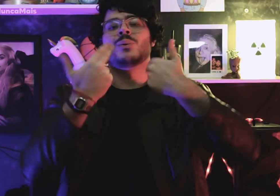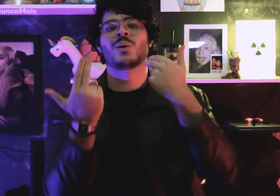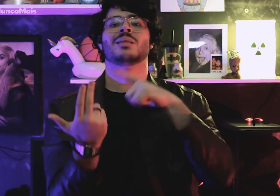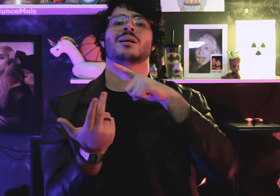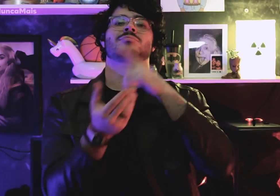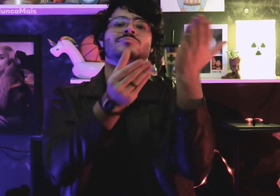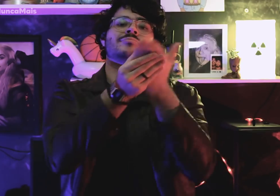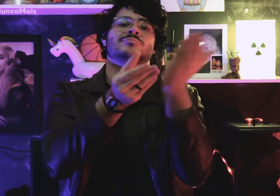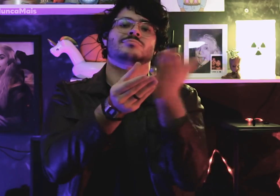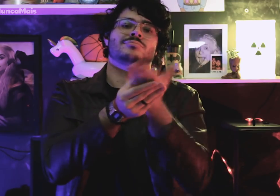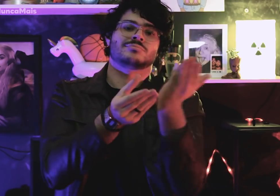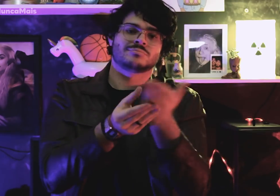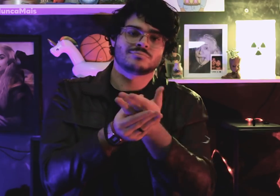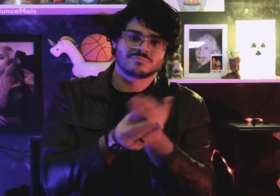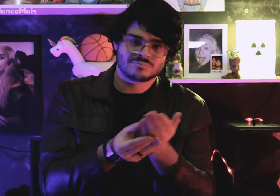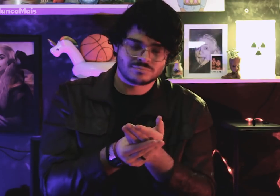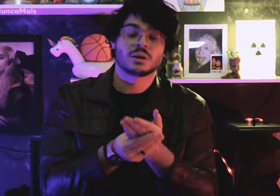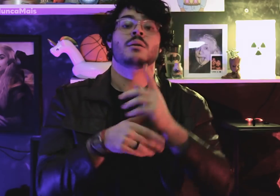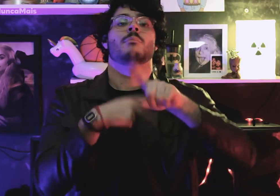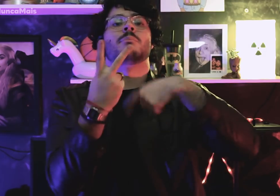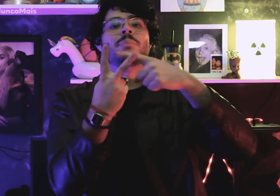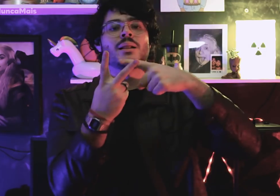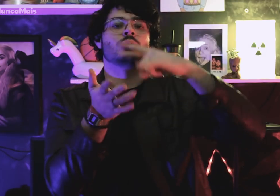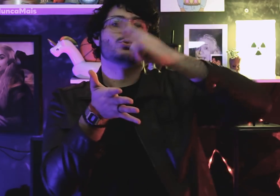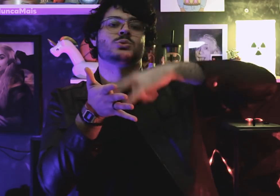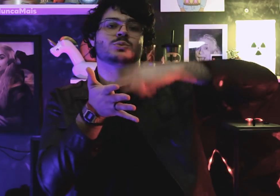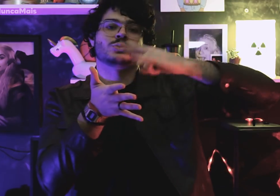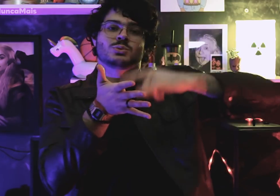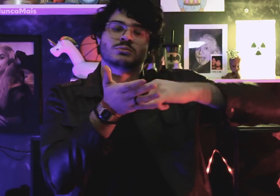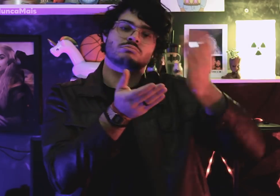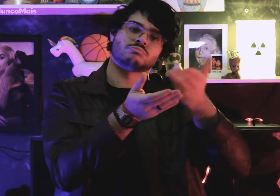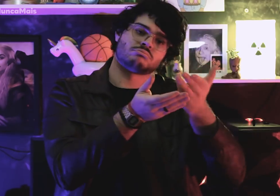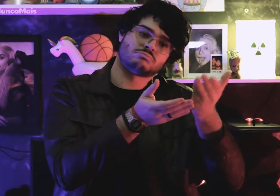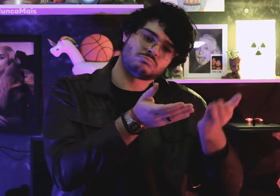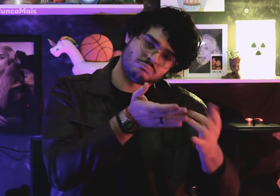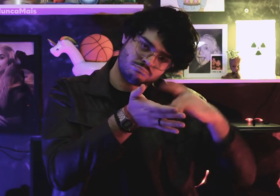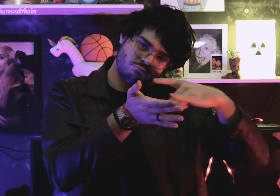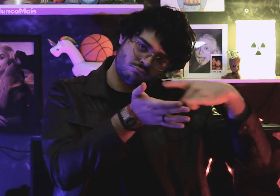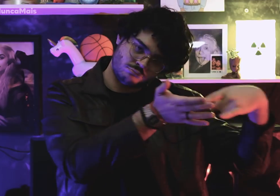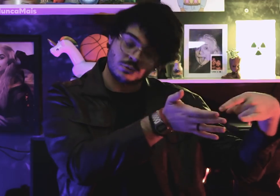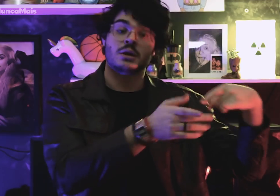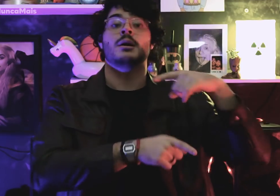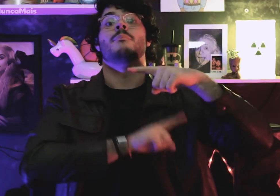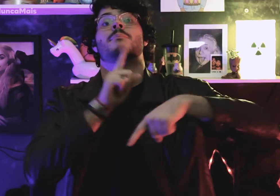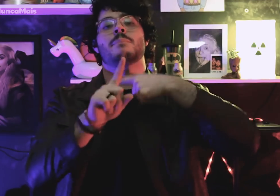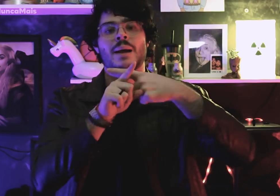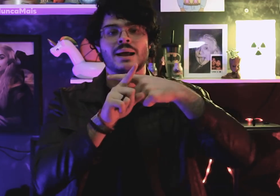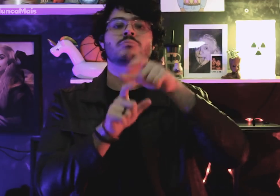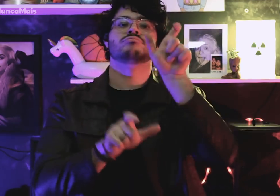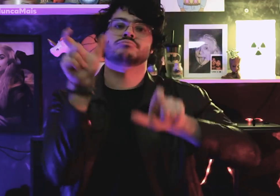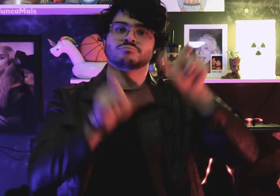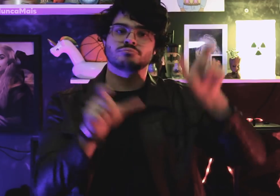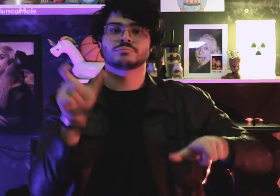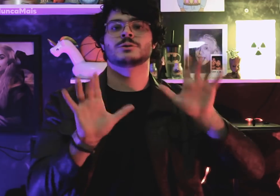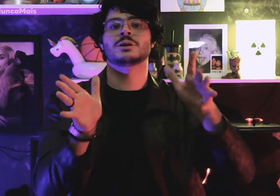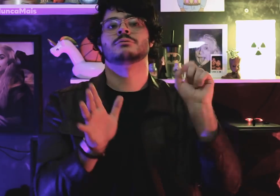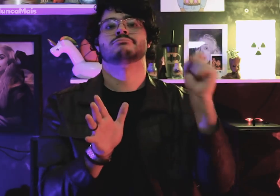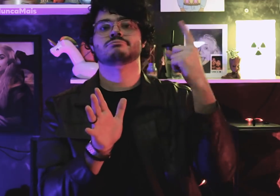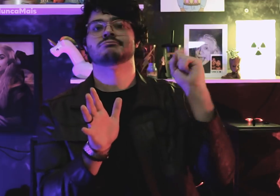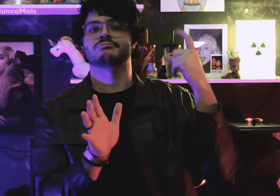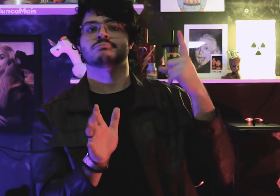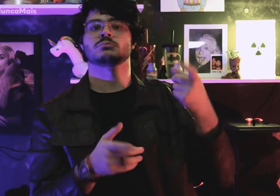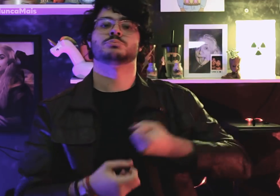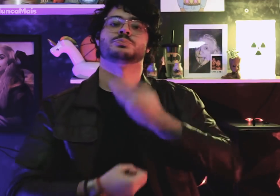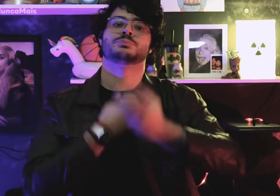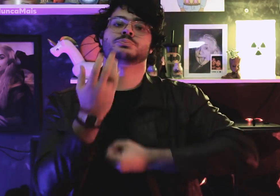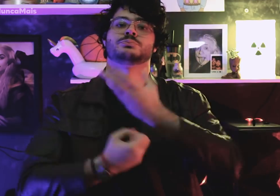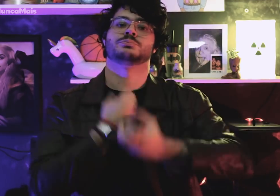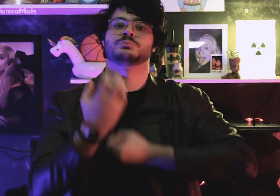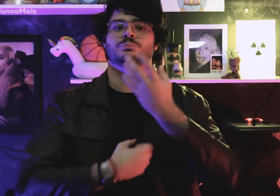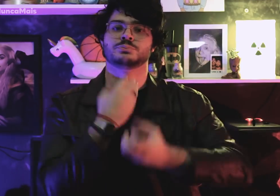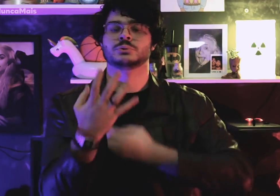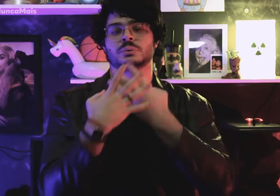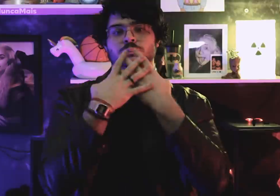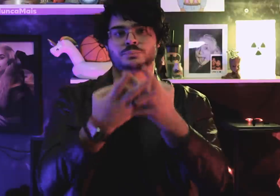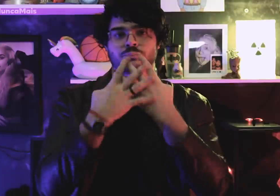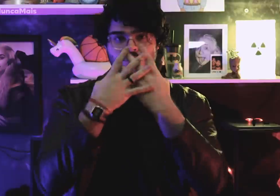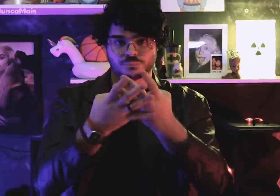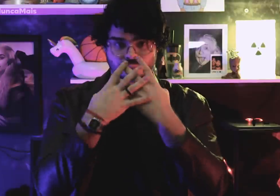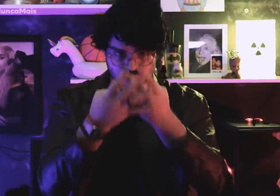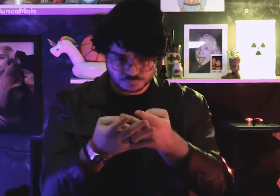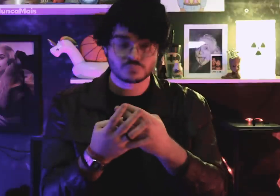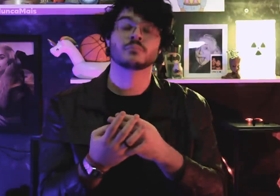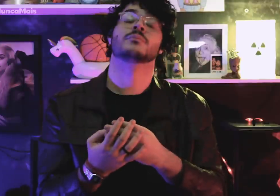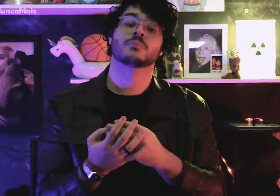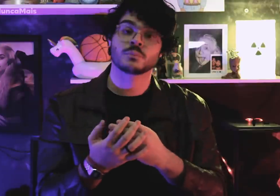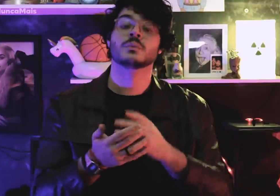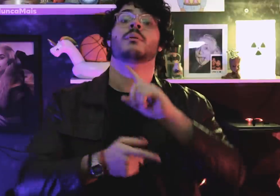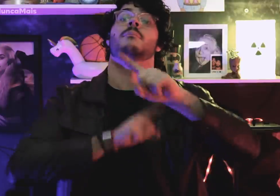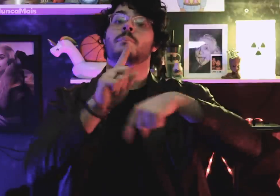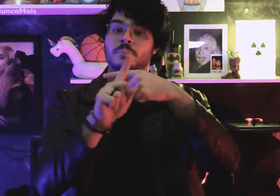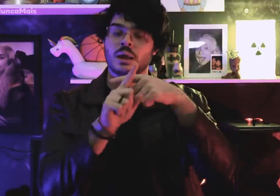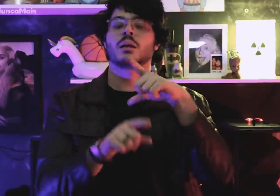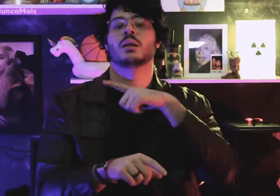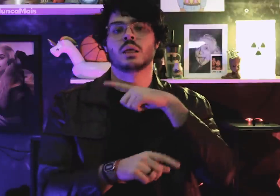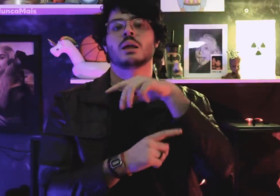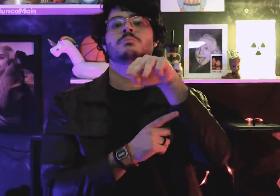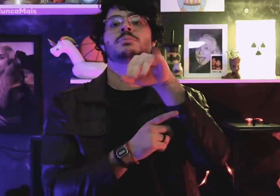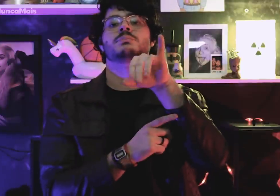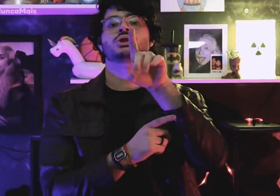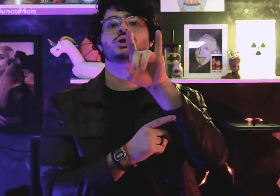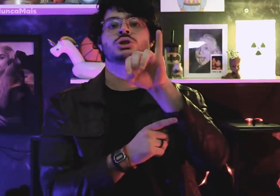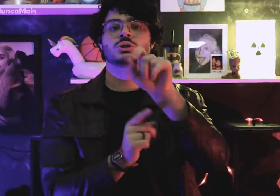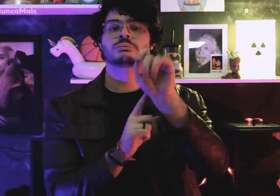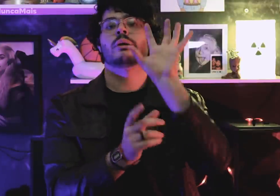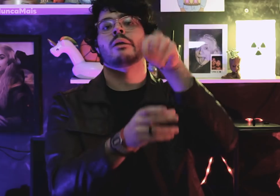in files, documents, testimonials and by the media